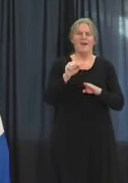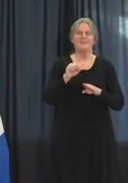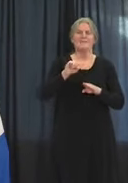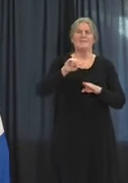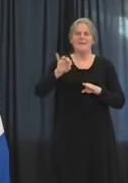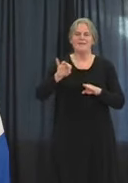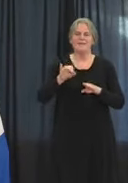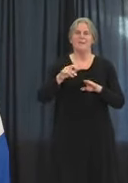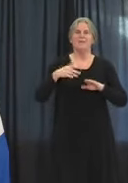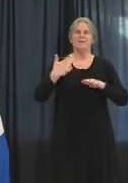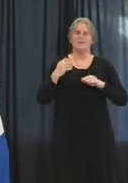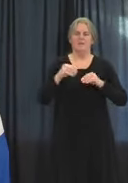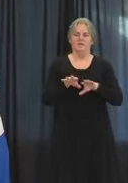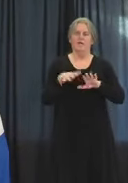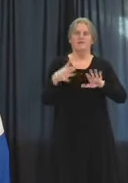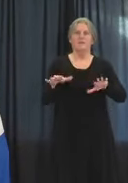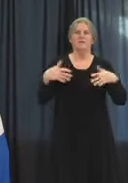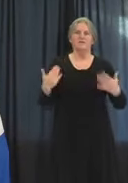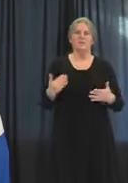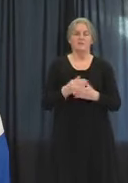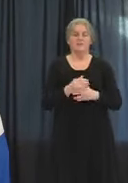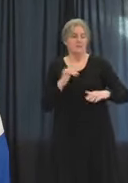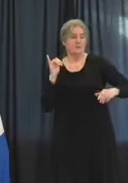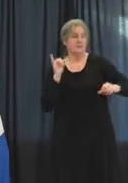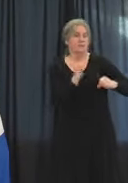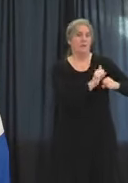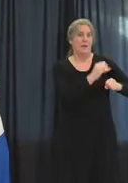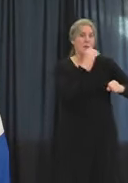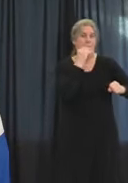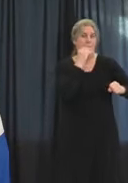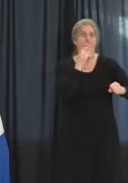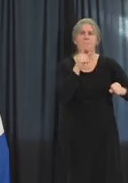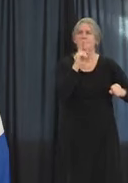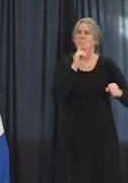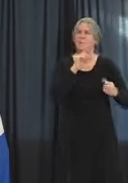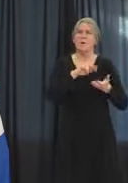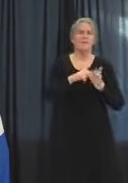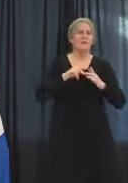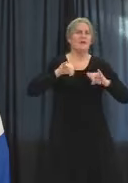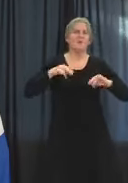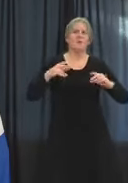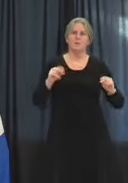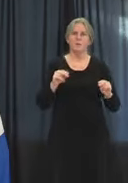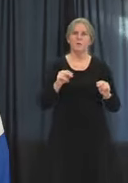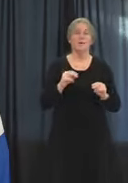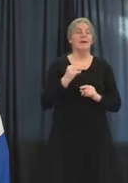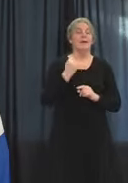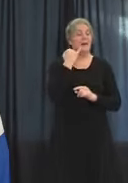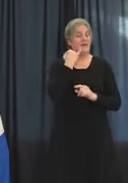as if COVID is already present does that mean we should really be staying in our houses? That is not the case except for